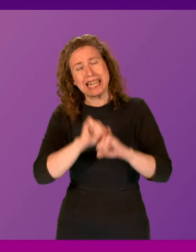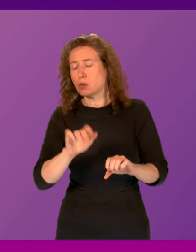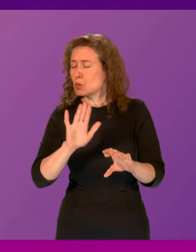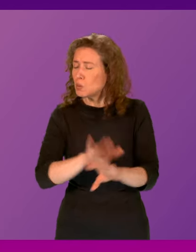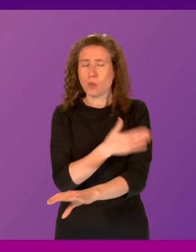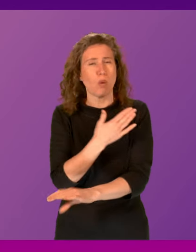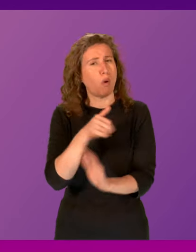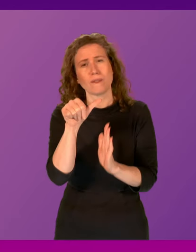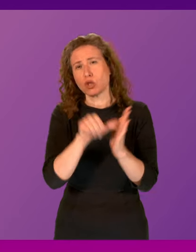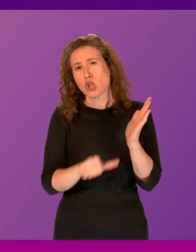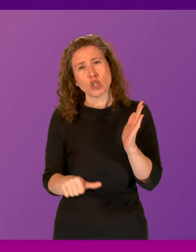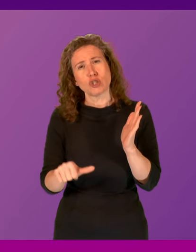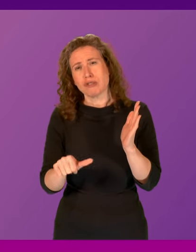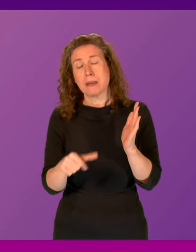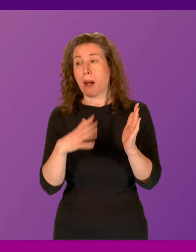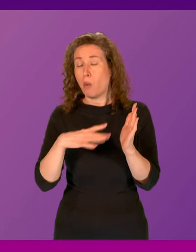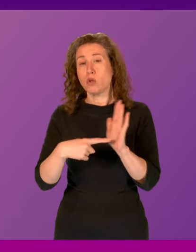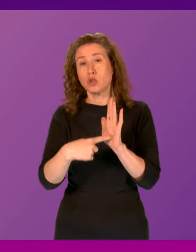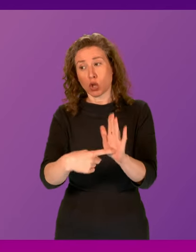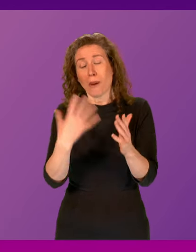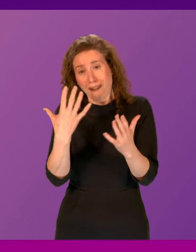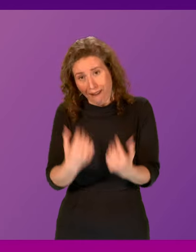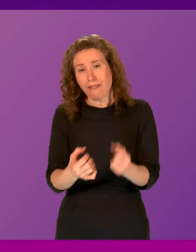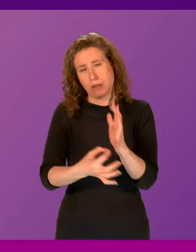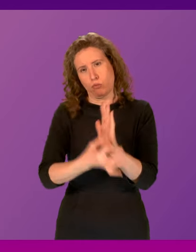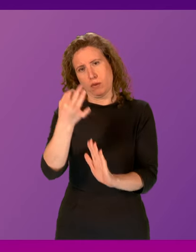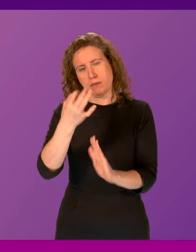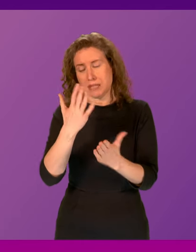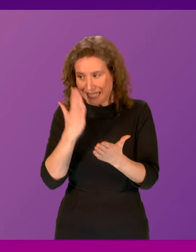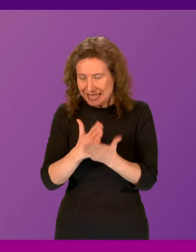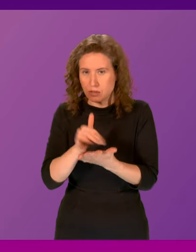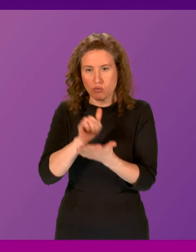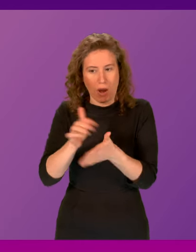surgery—to show that there have been improvements and that we are moving in the right direction.